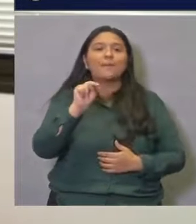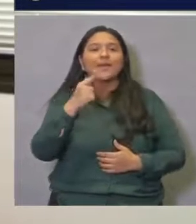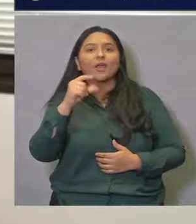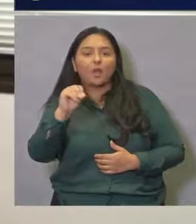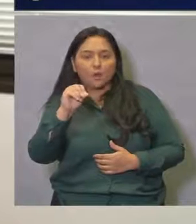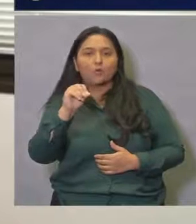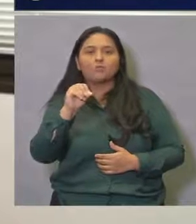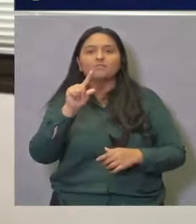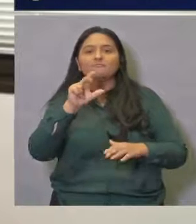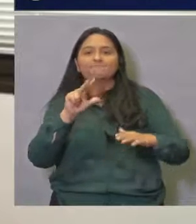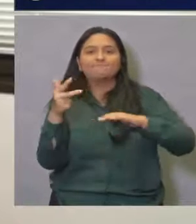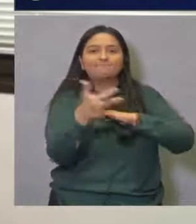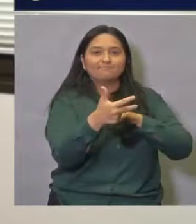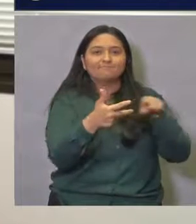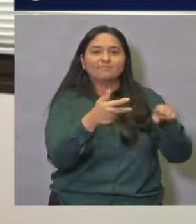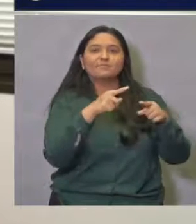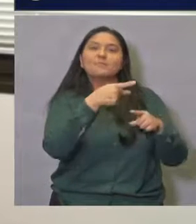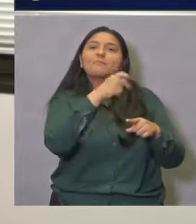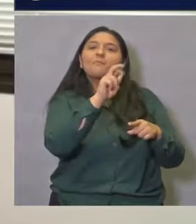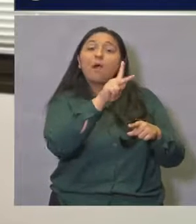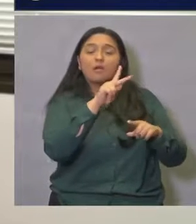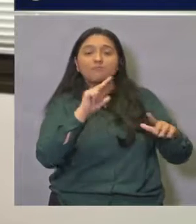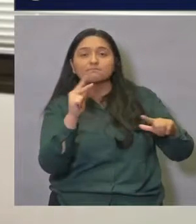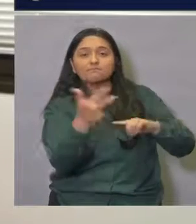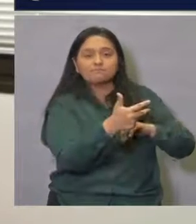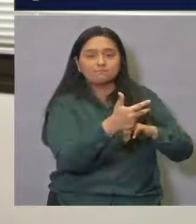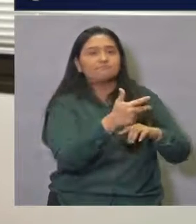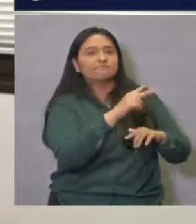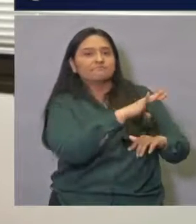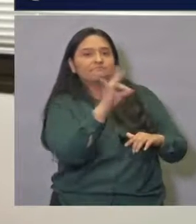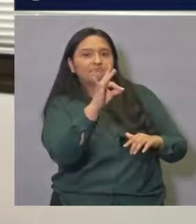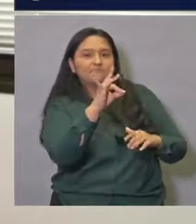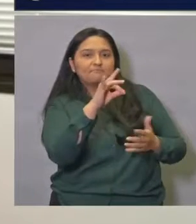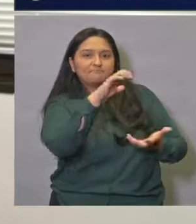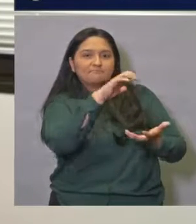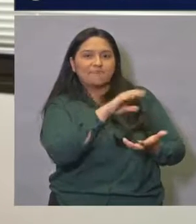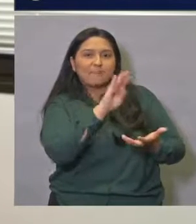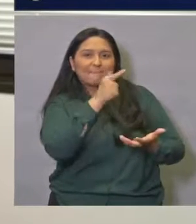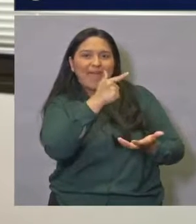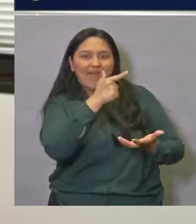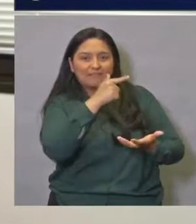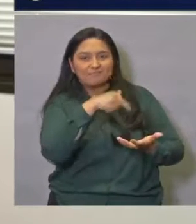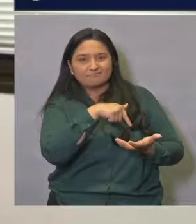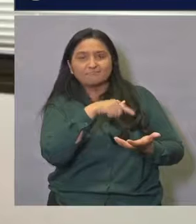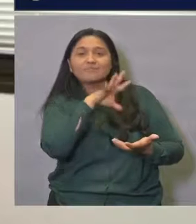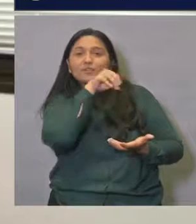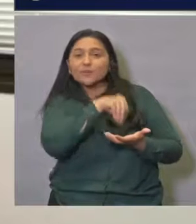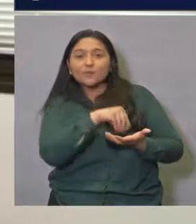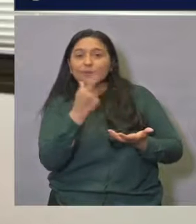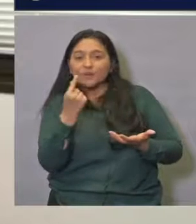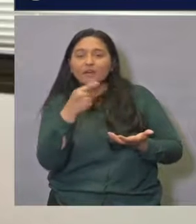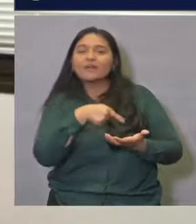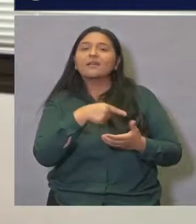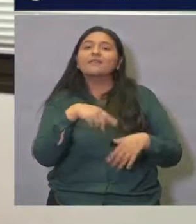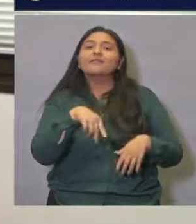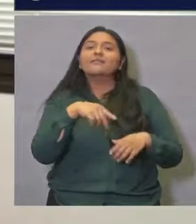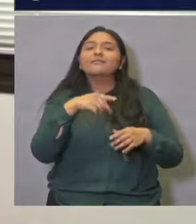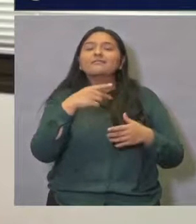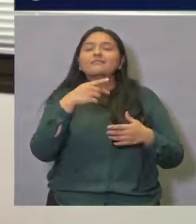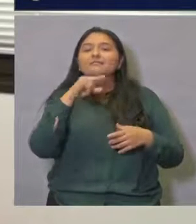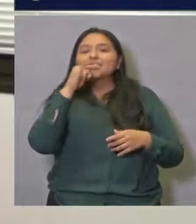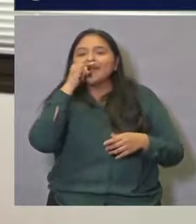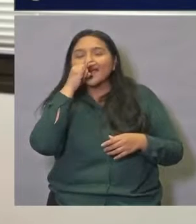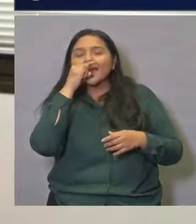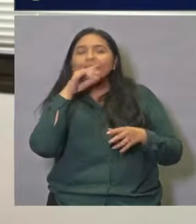MARZO Y ABRIL ESTÁ ORGANIZANDO